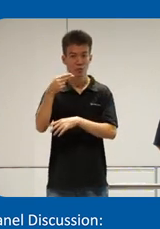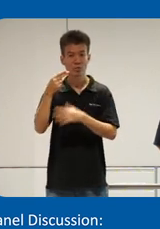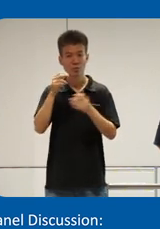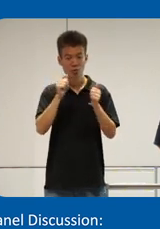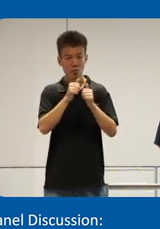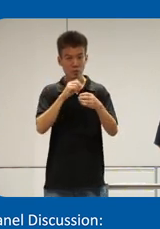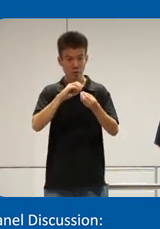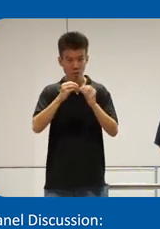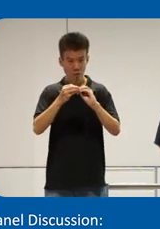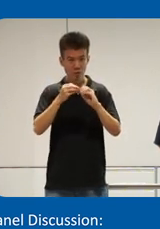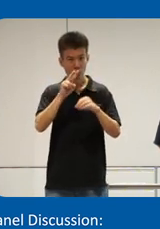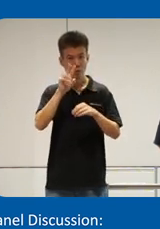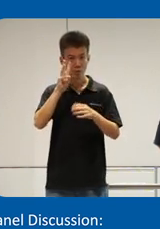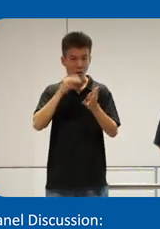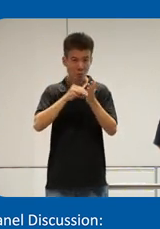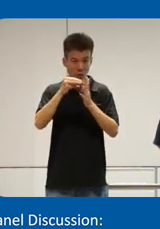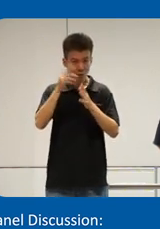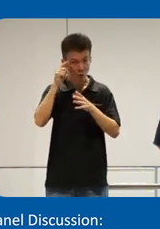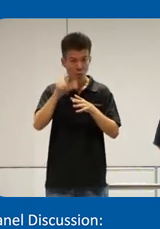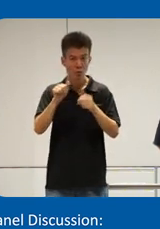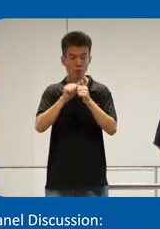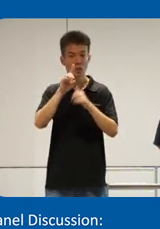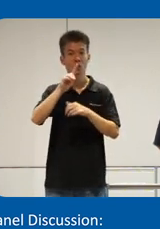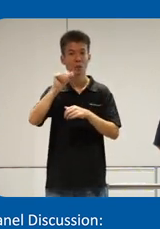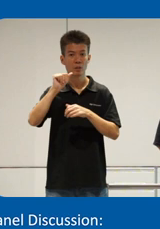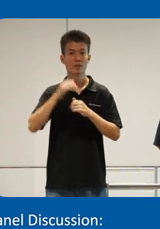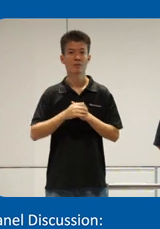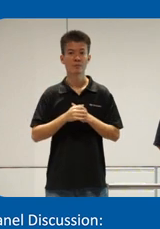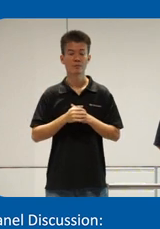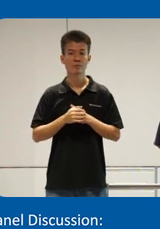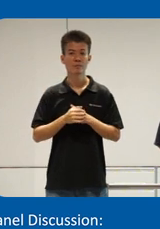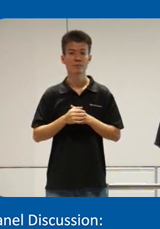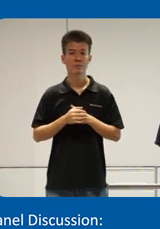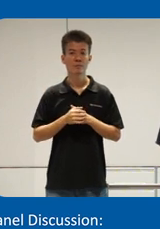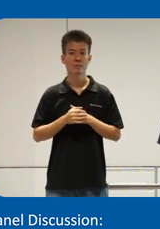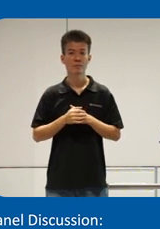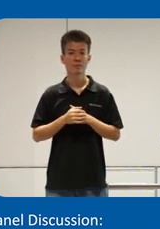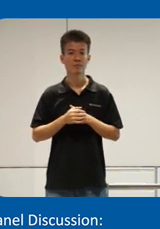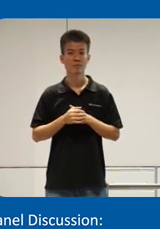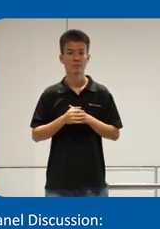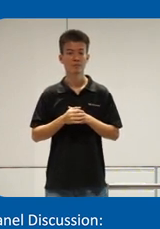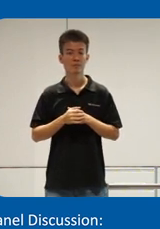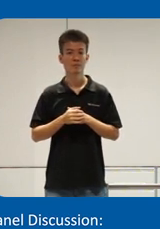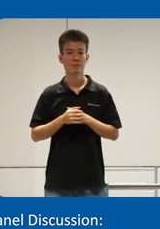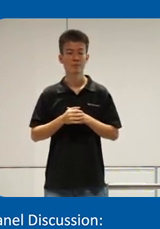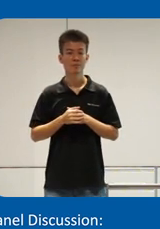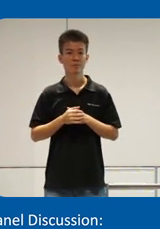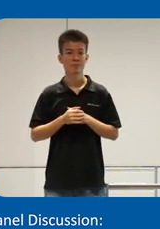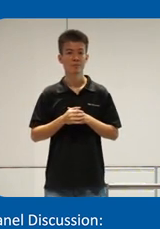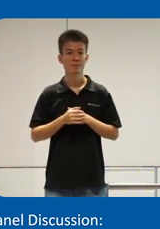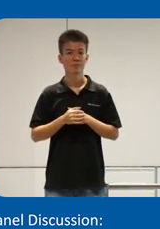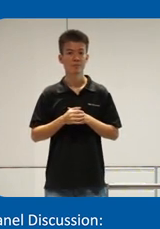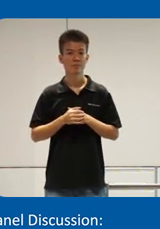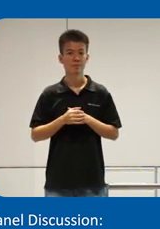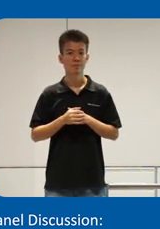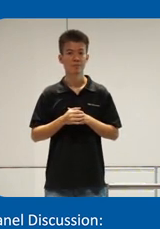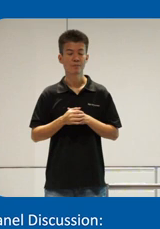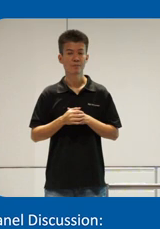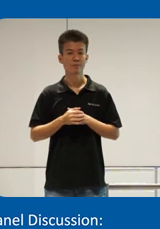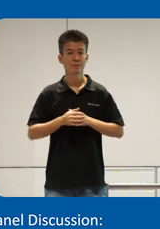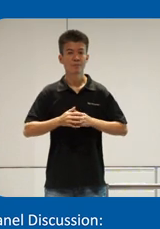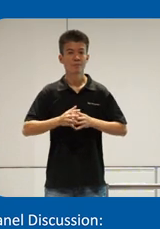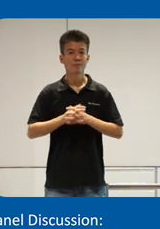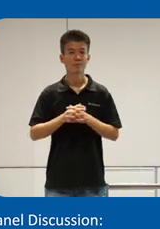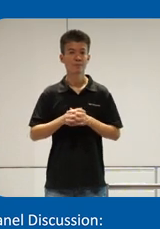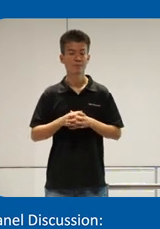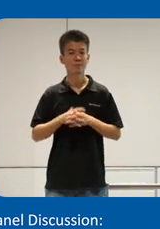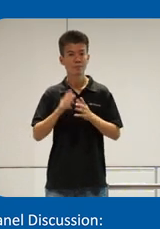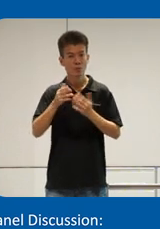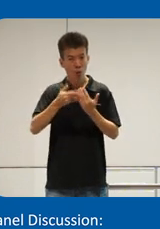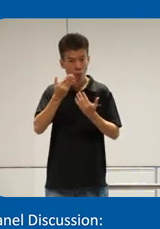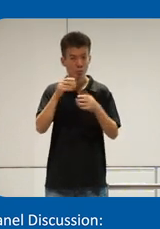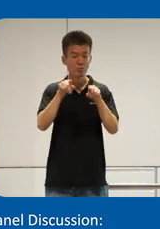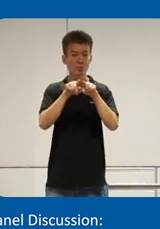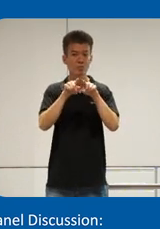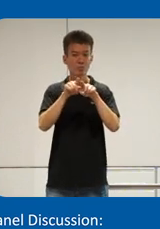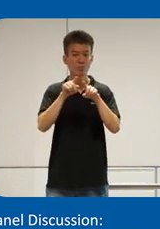we have 26 million person with disability and and and oh B it's almost the same as the whole